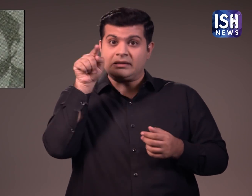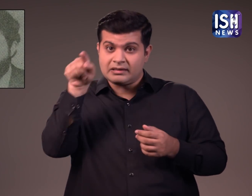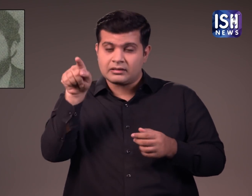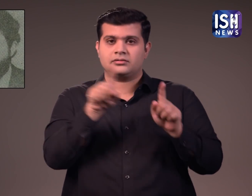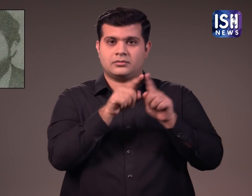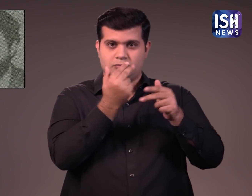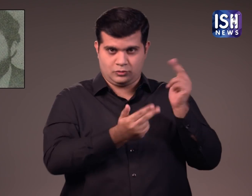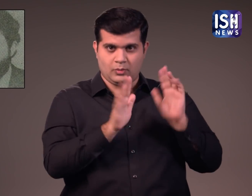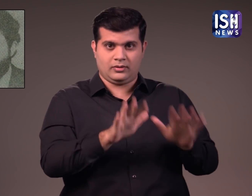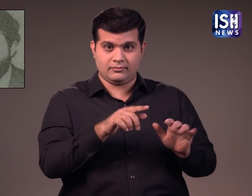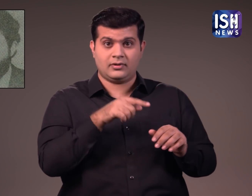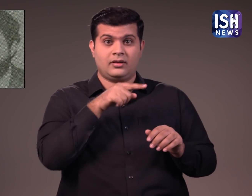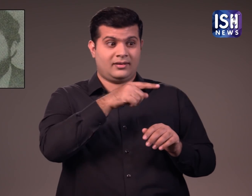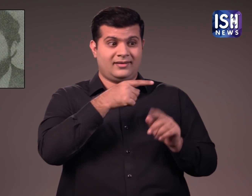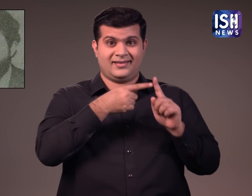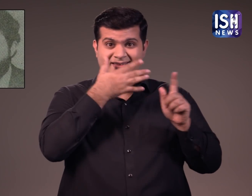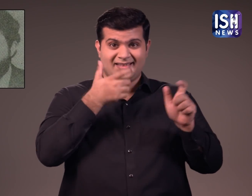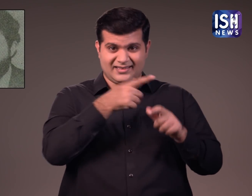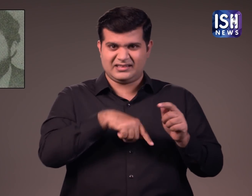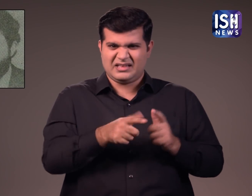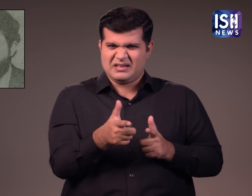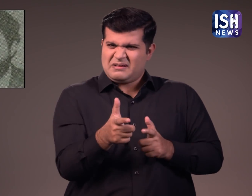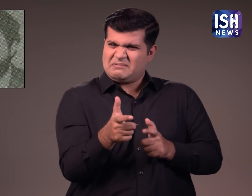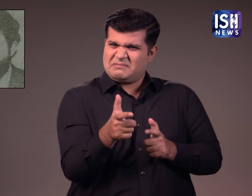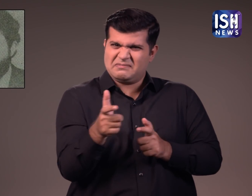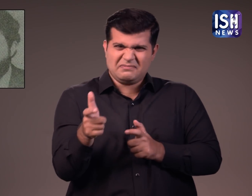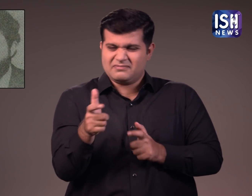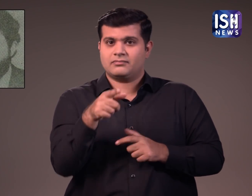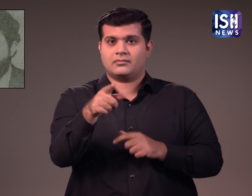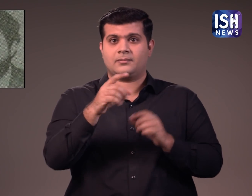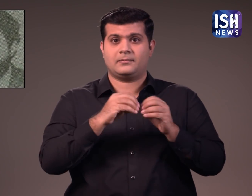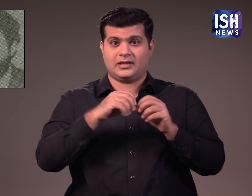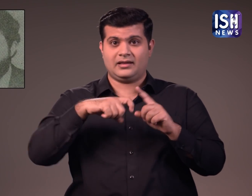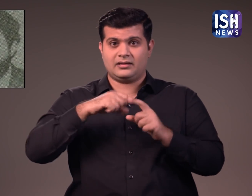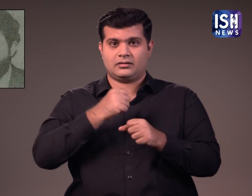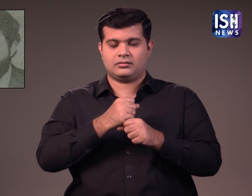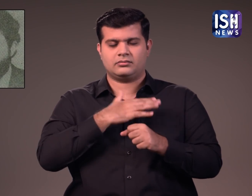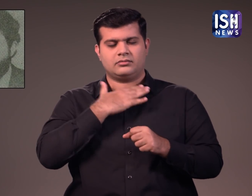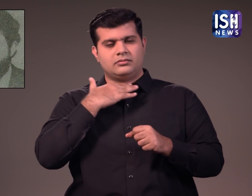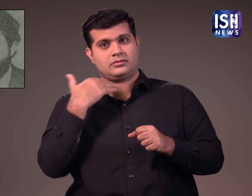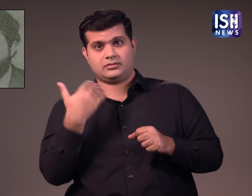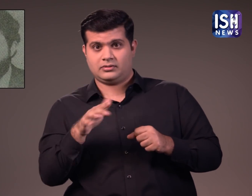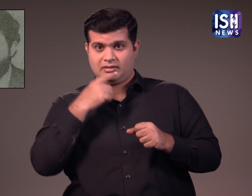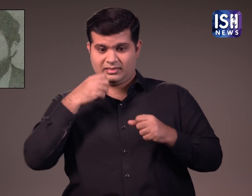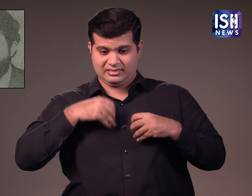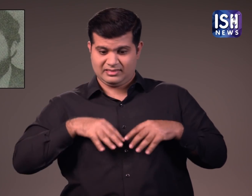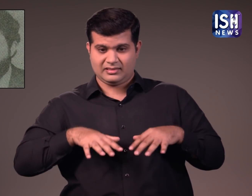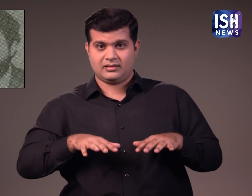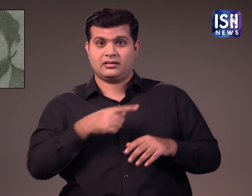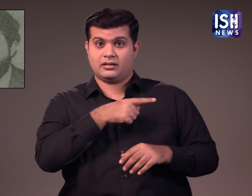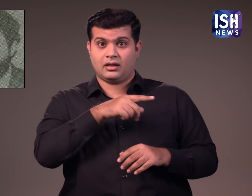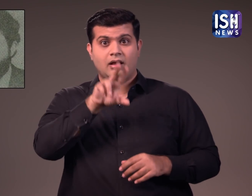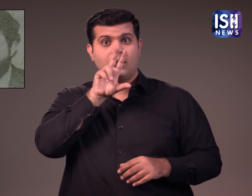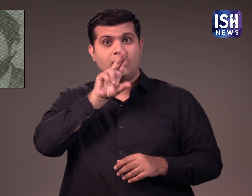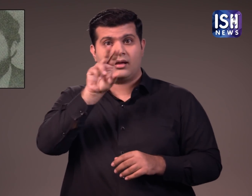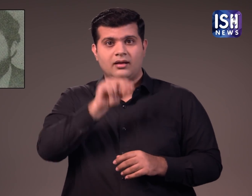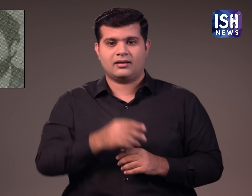While in reality after shooting BK Ganjoo dead and seeing the blood, they said,